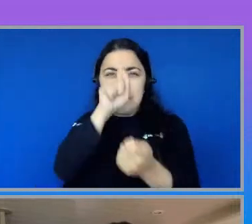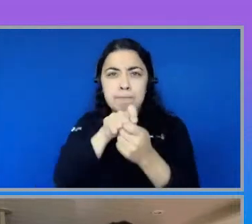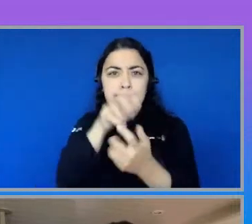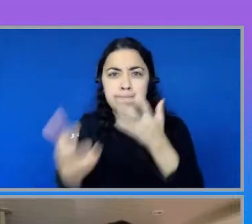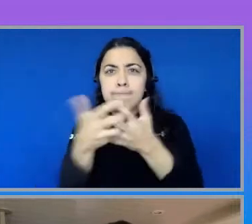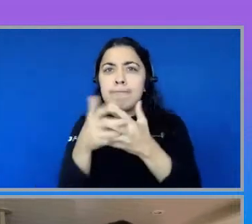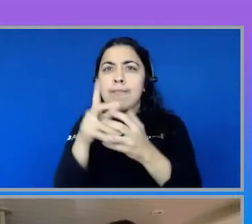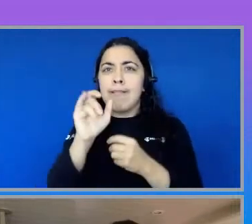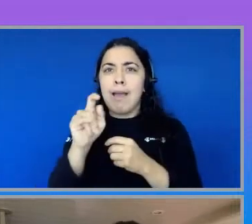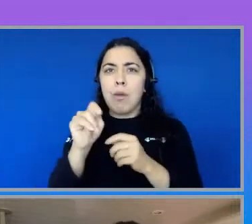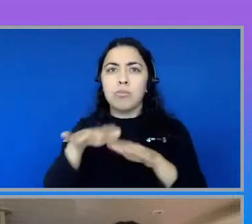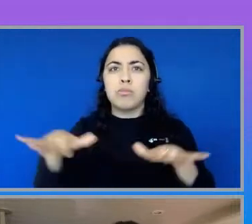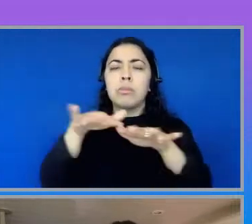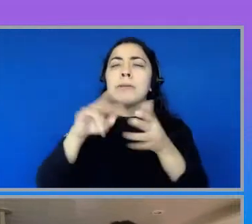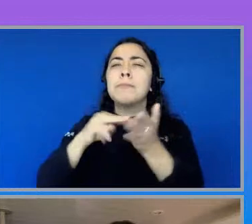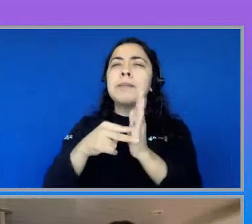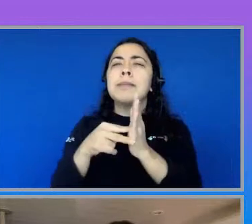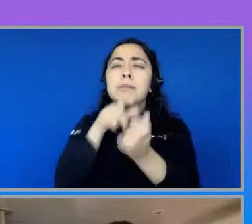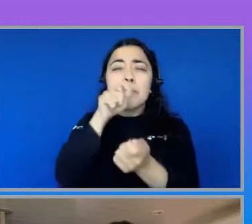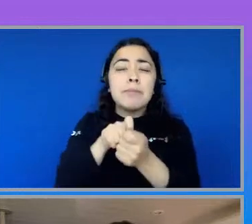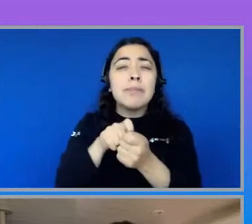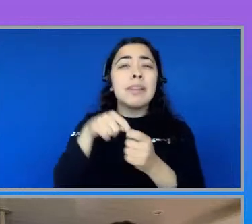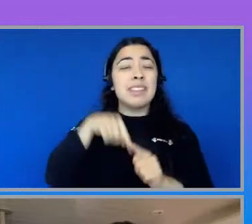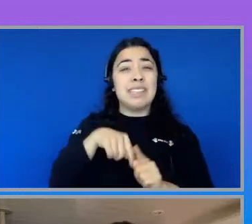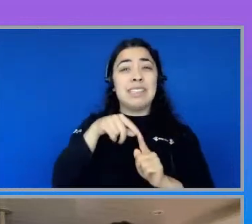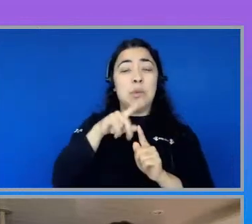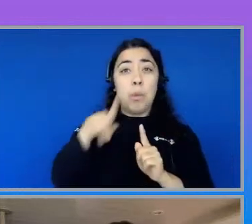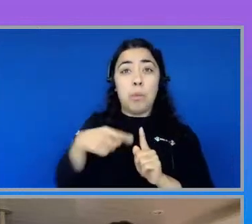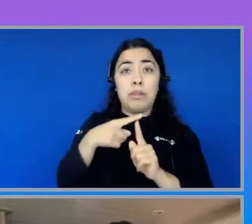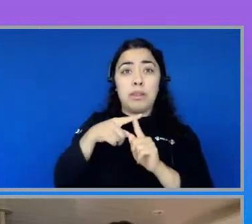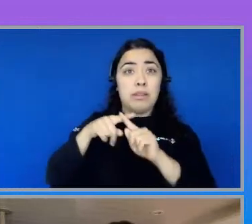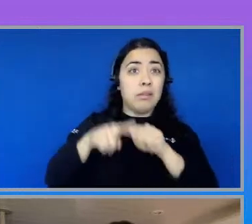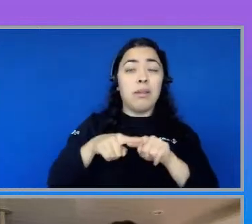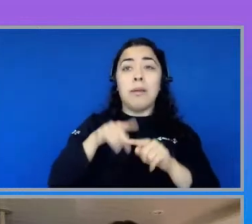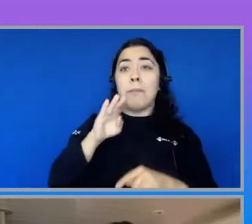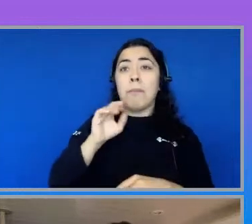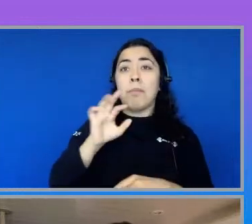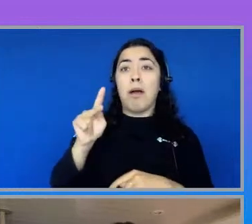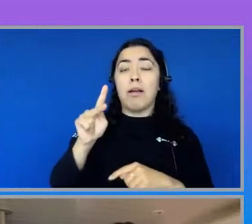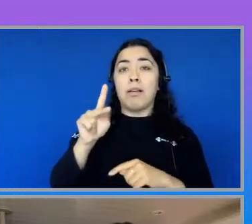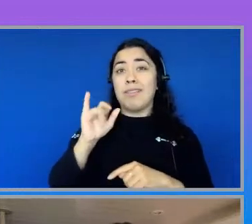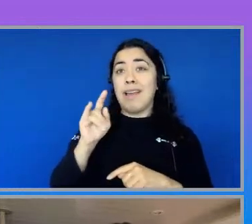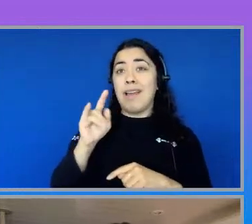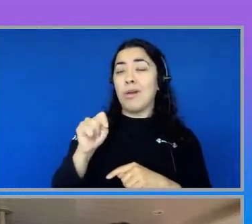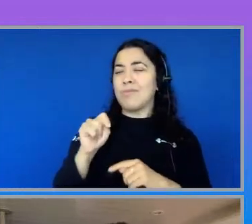layout context in particular. We're not trying to do this in